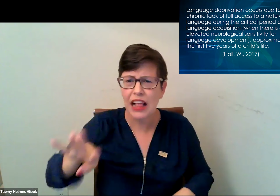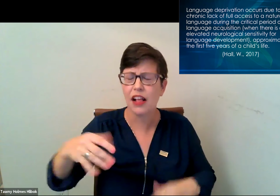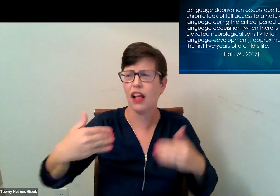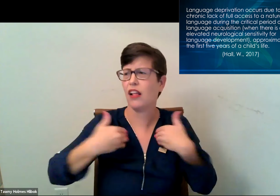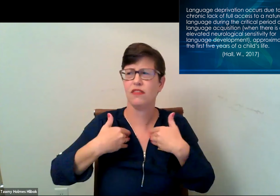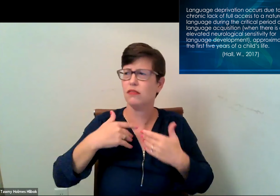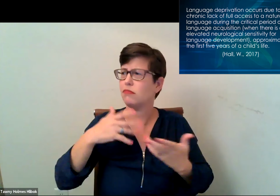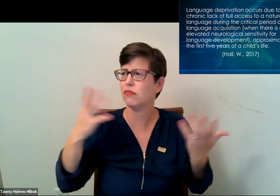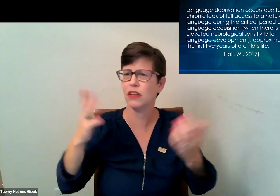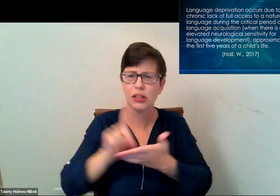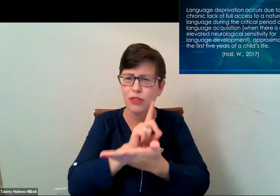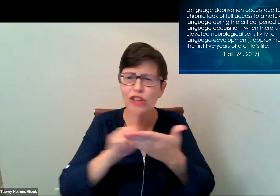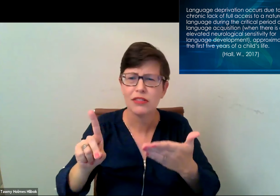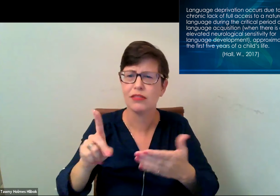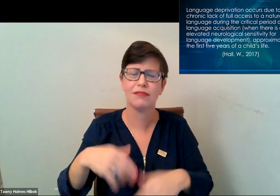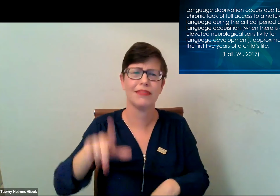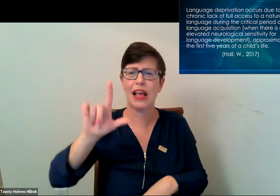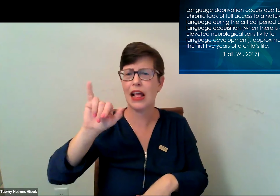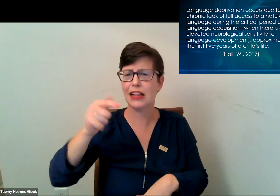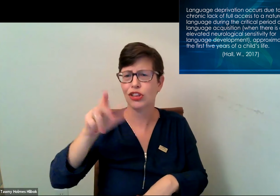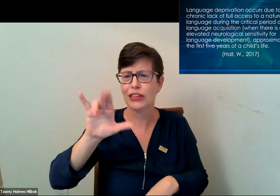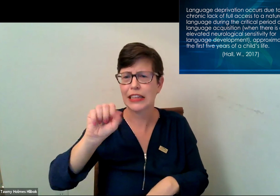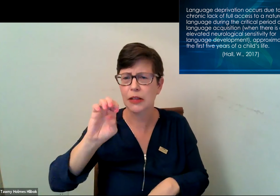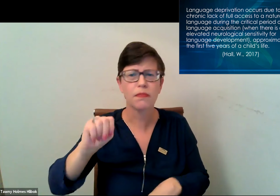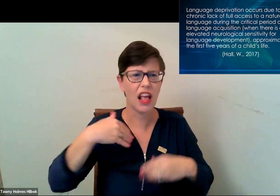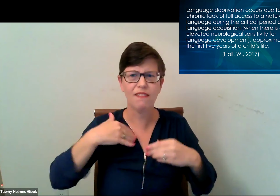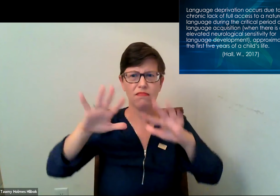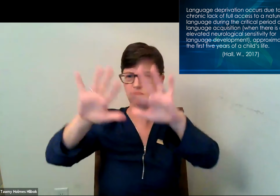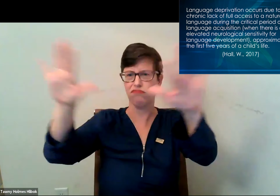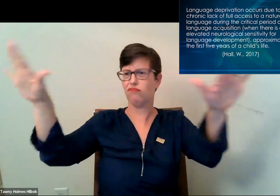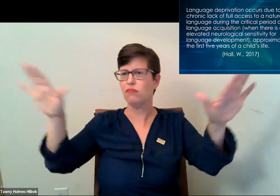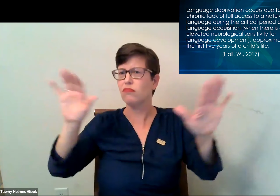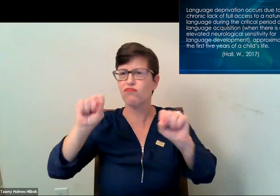i'm not talking about autism i'm not talking about neglect or discrimination.